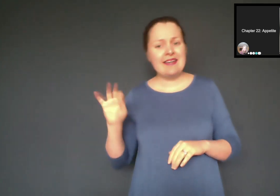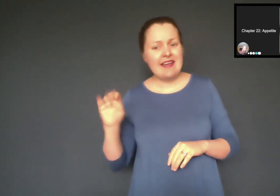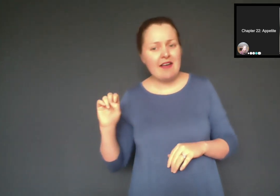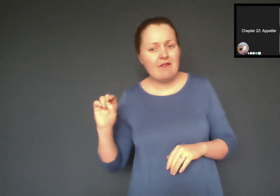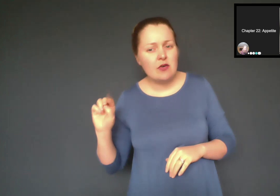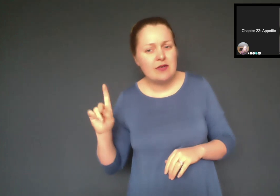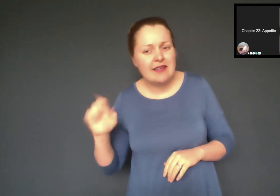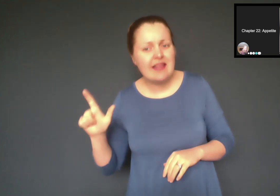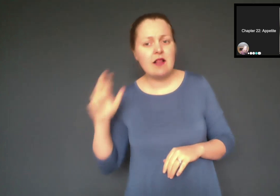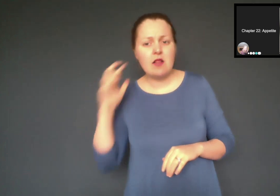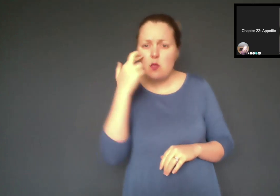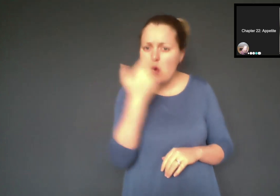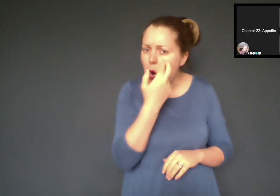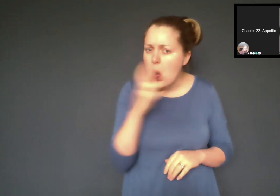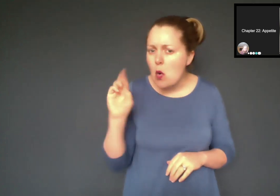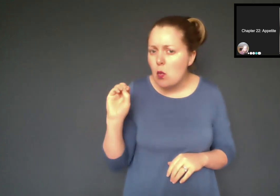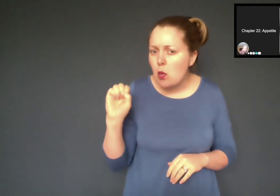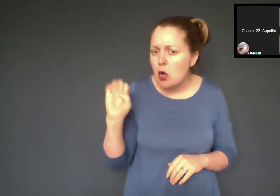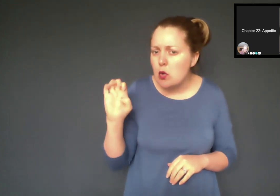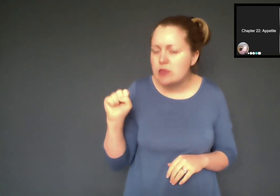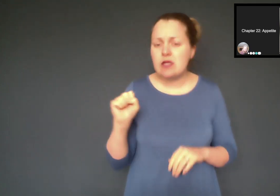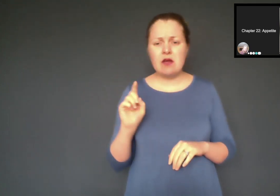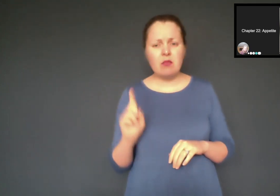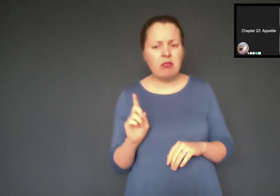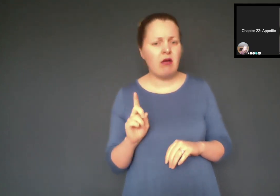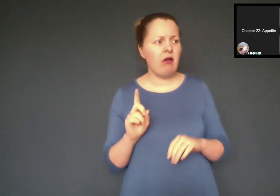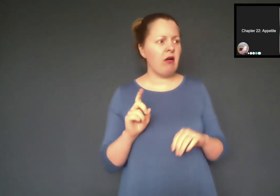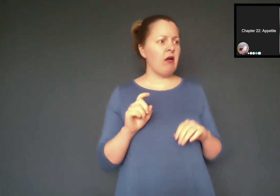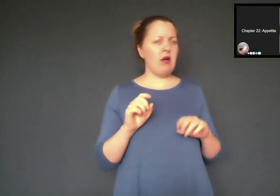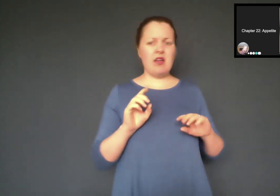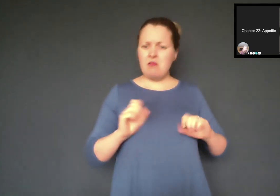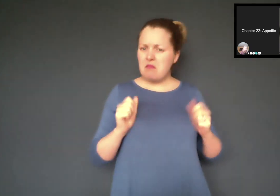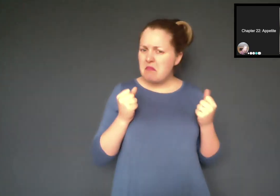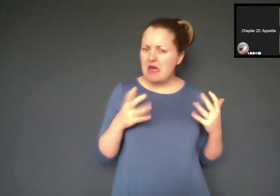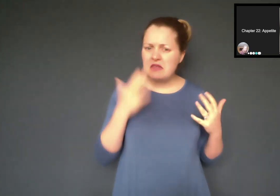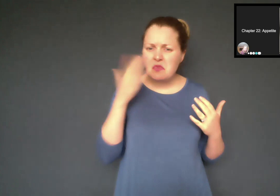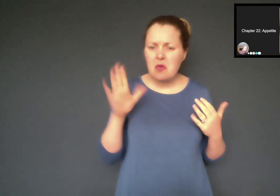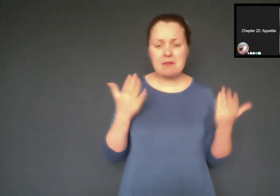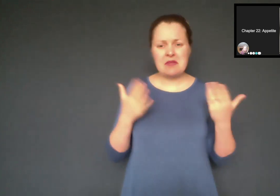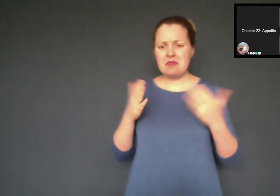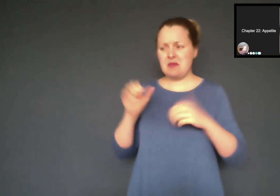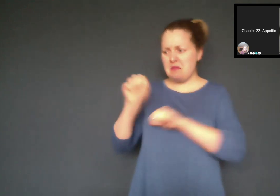them were new to him species that only bloomed at night on the high himalayas or on the mind